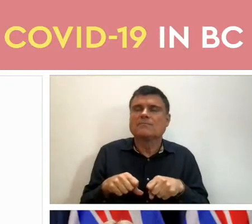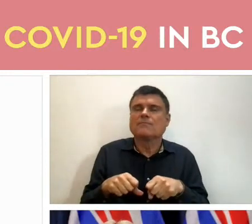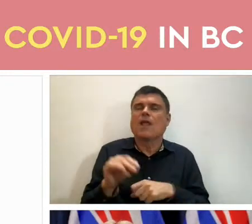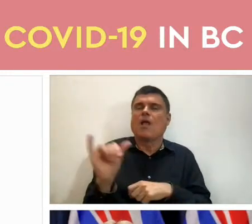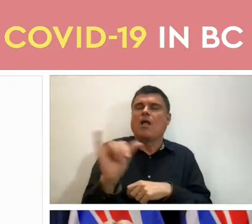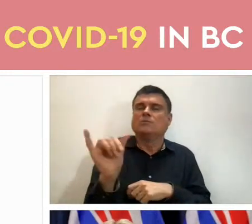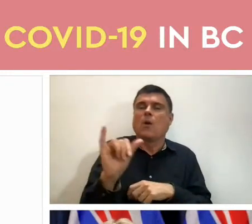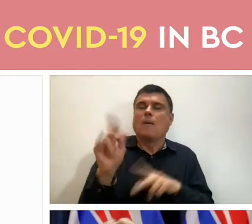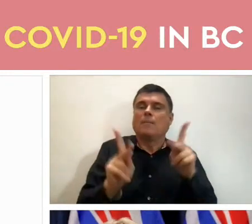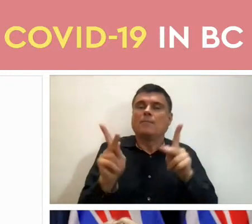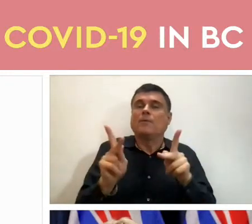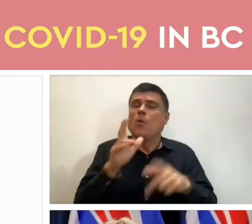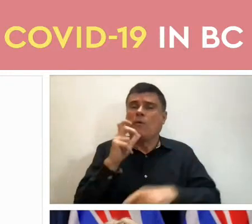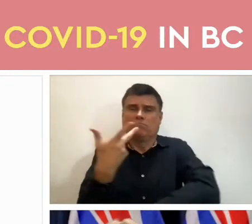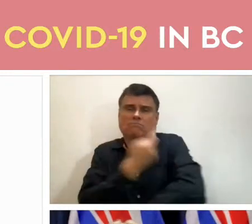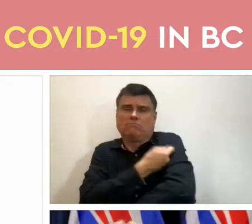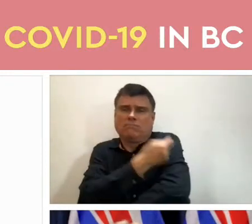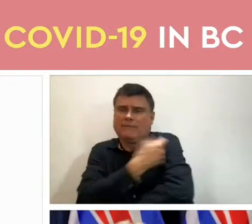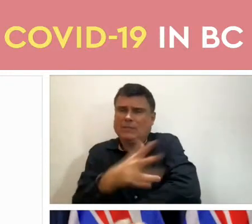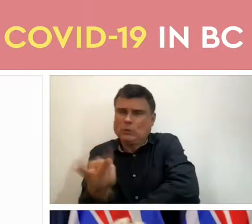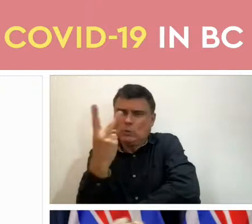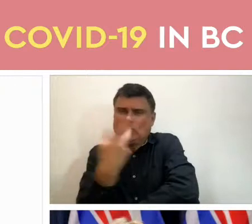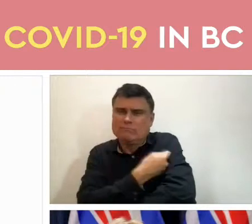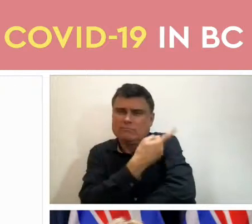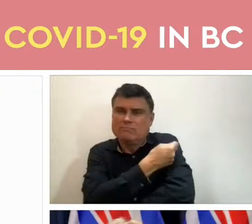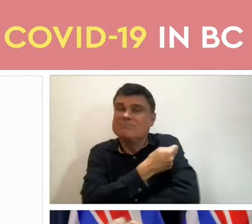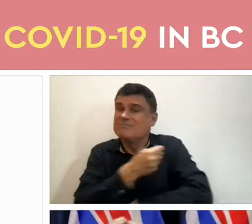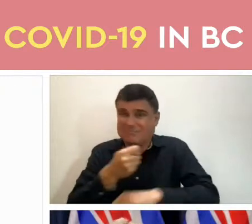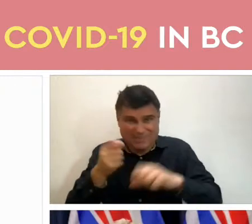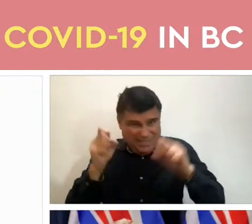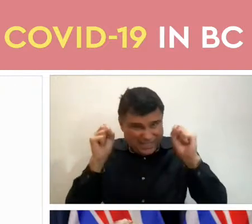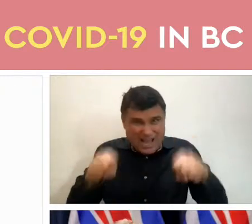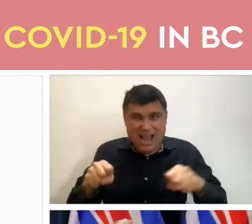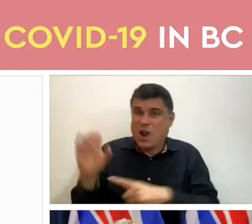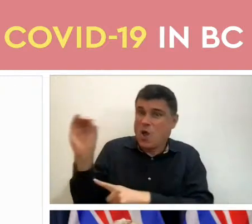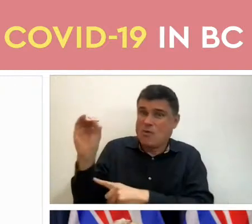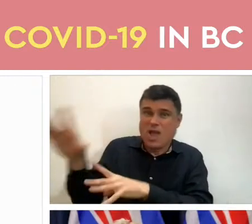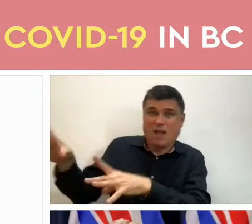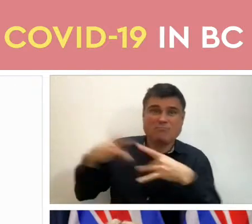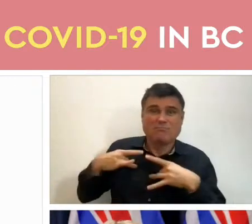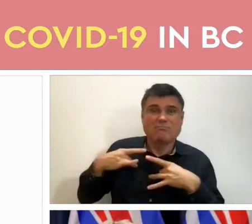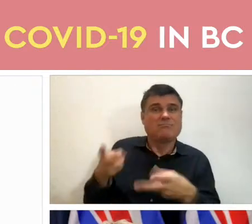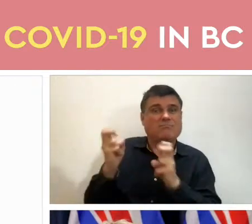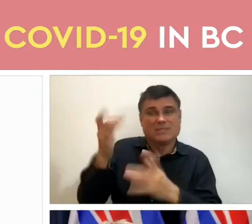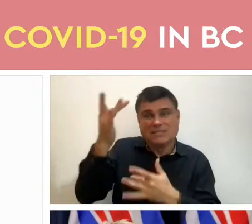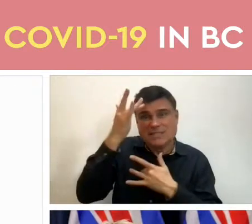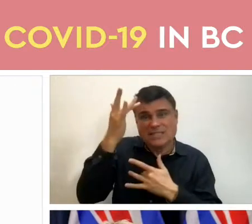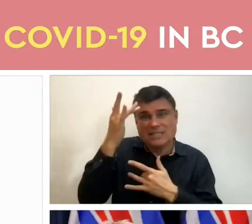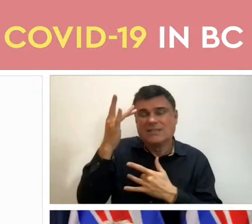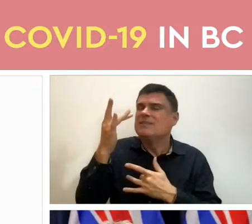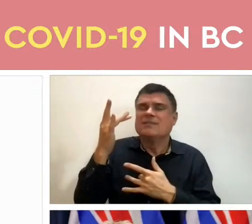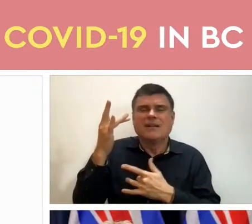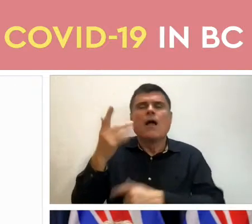difference from people who don't have the protection that vaccine offers.